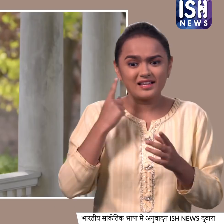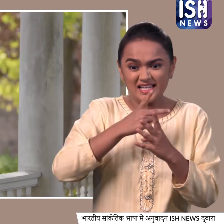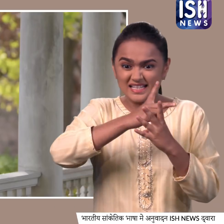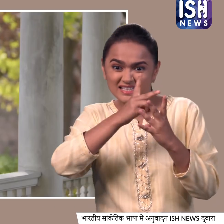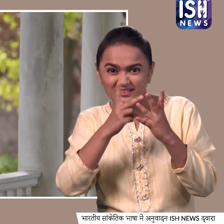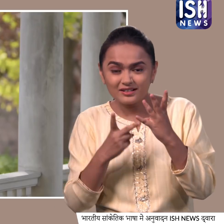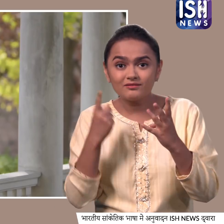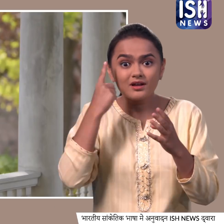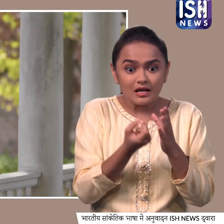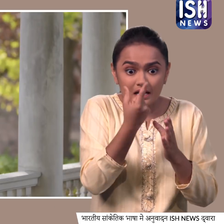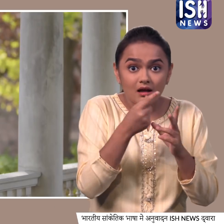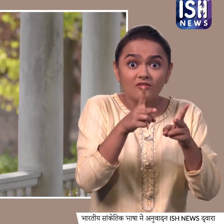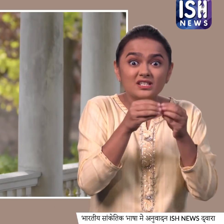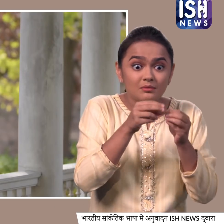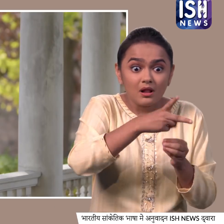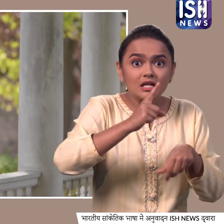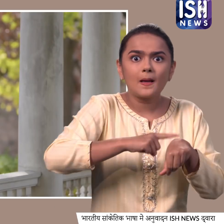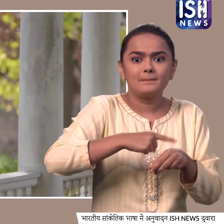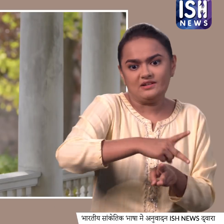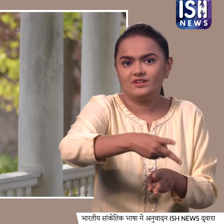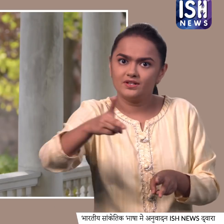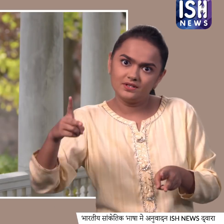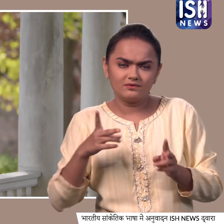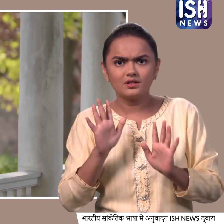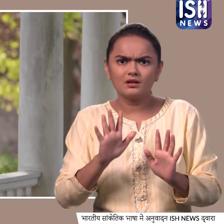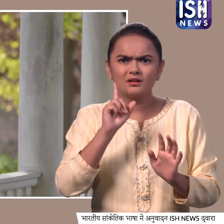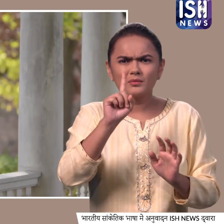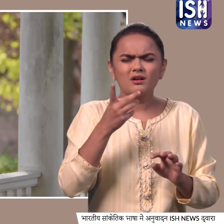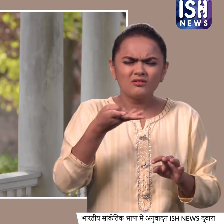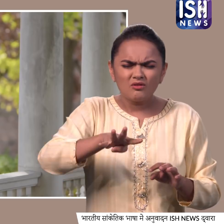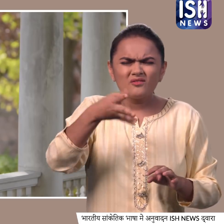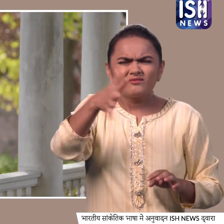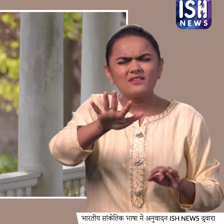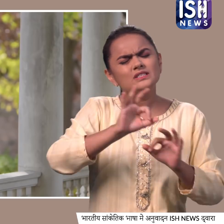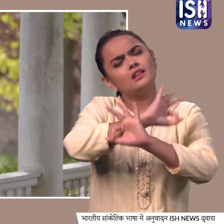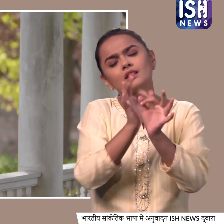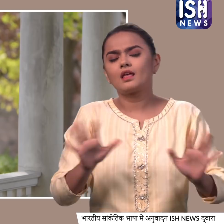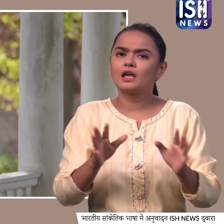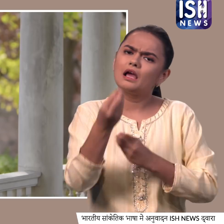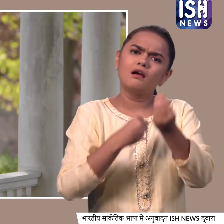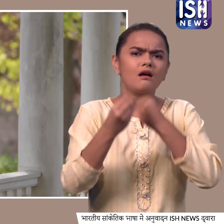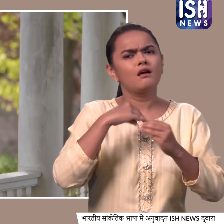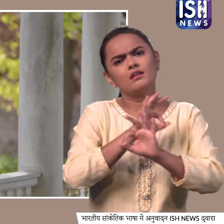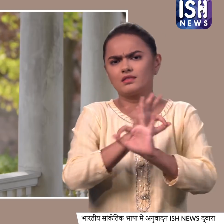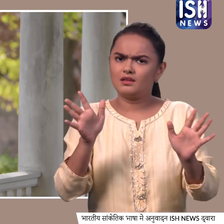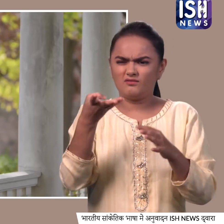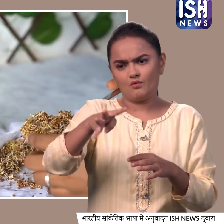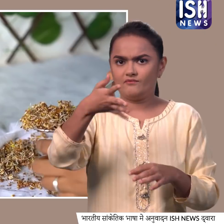Different seeds take different time to sprout But within 4-5 days, they're all usually ready to be eaten